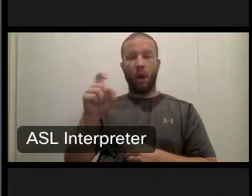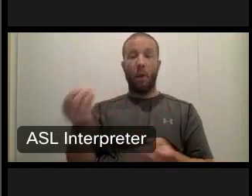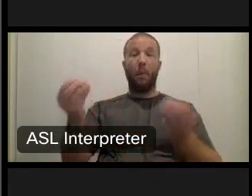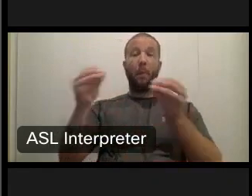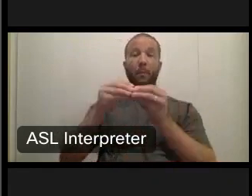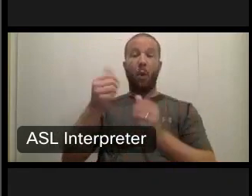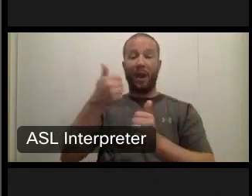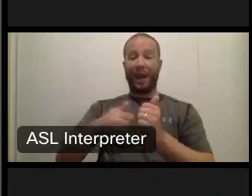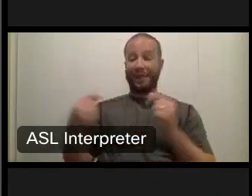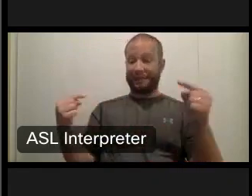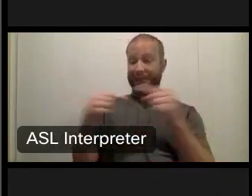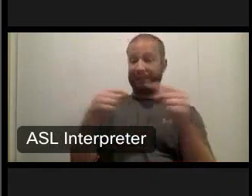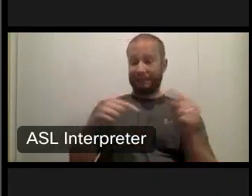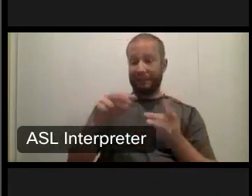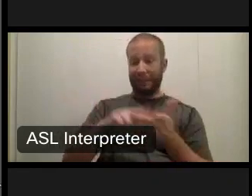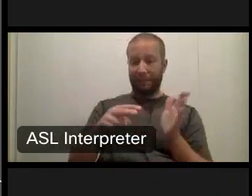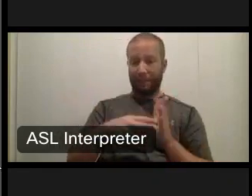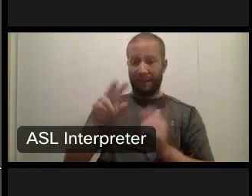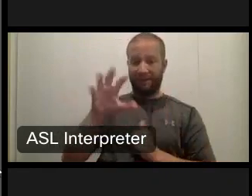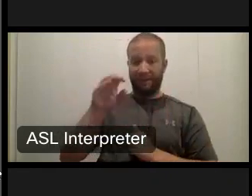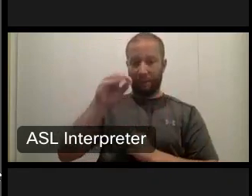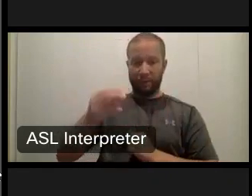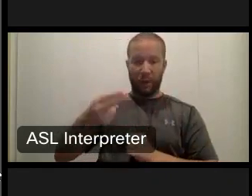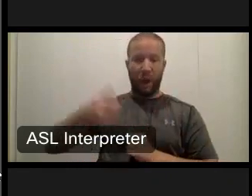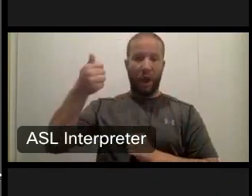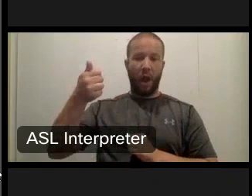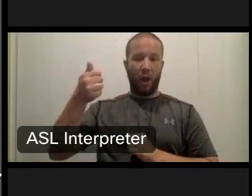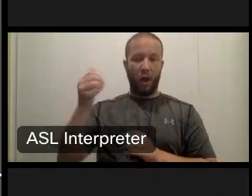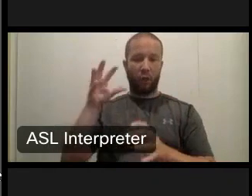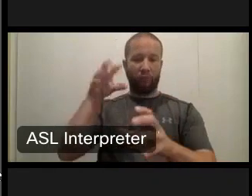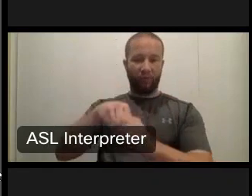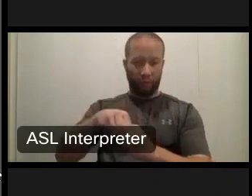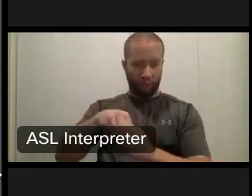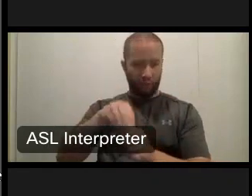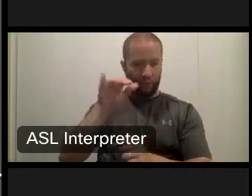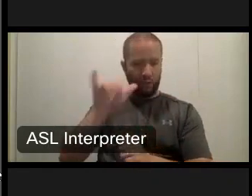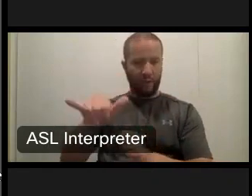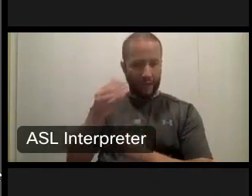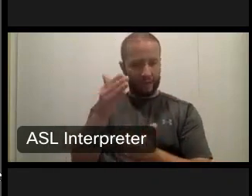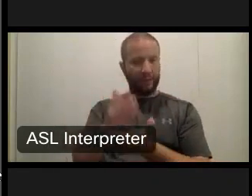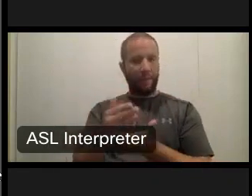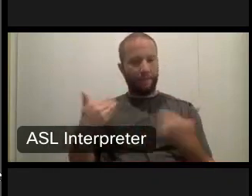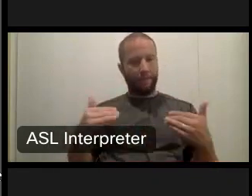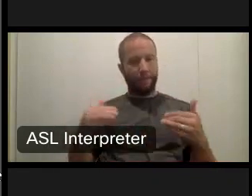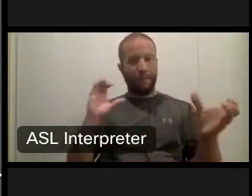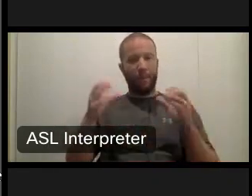so it's almost 50 percent by a ridership or higher yes uh total stop activity compared to the 11th